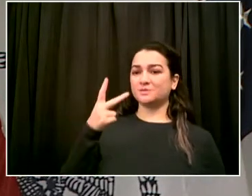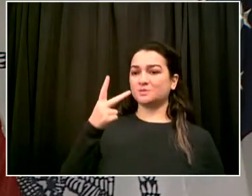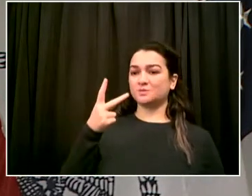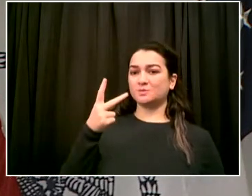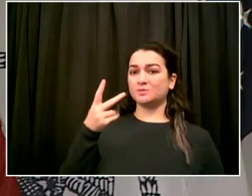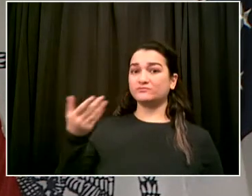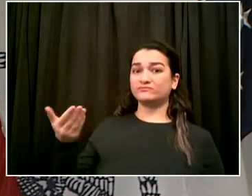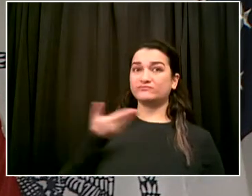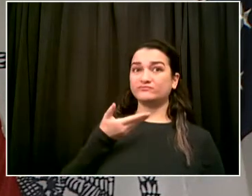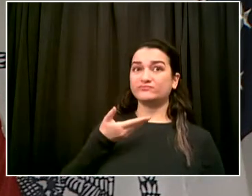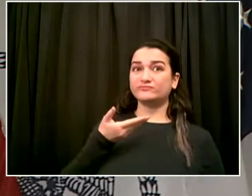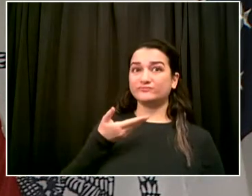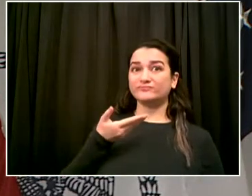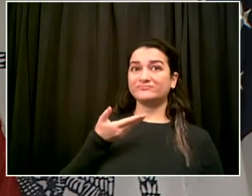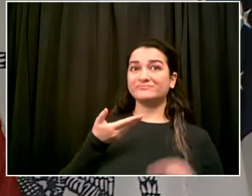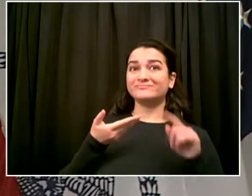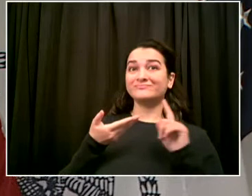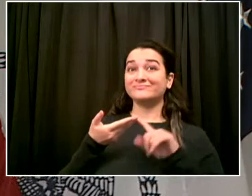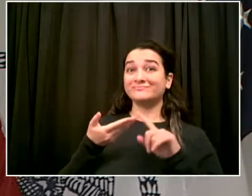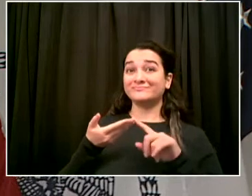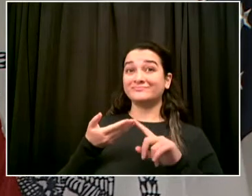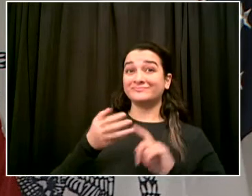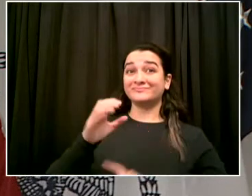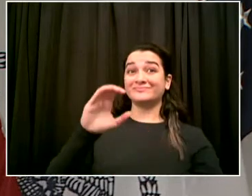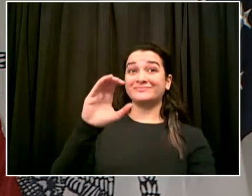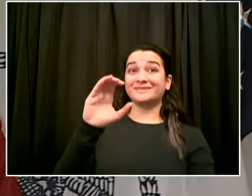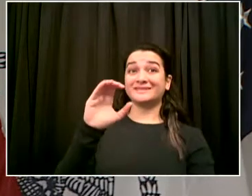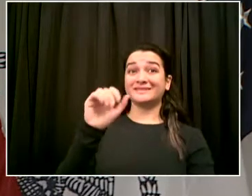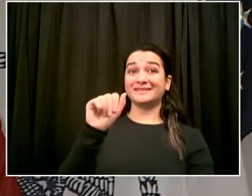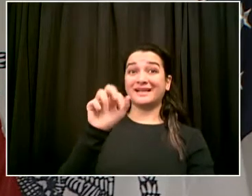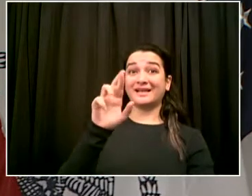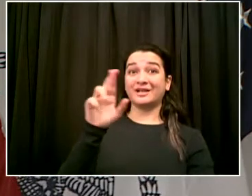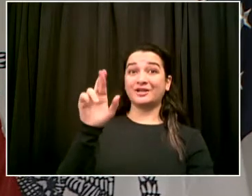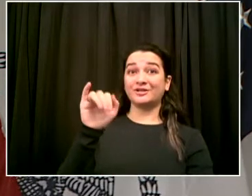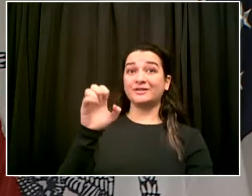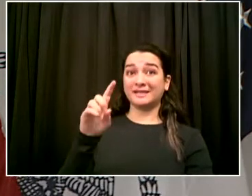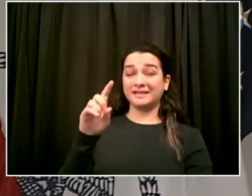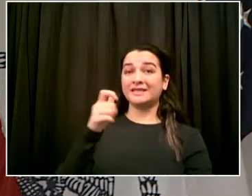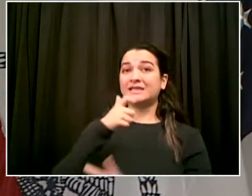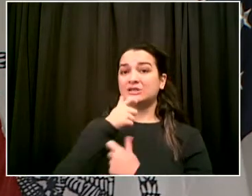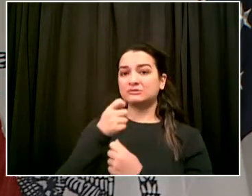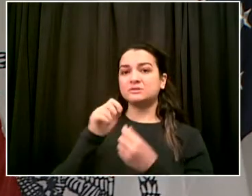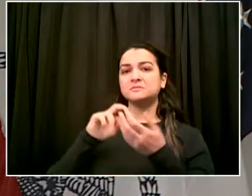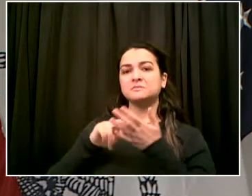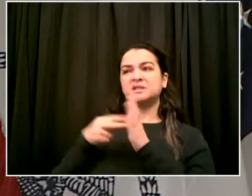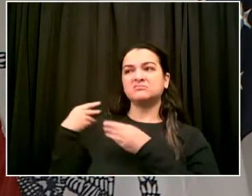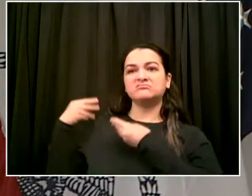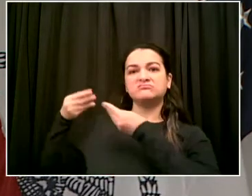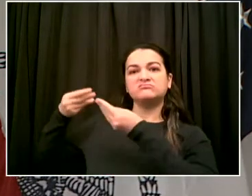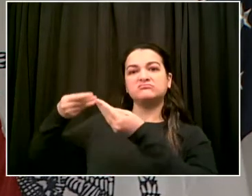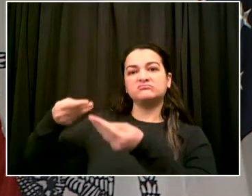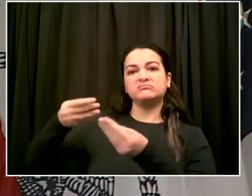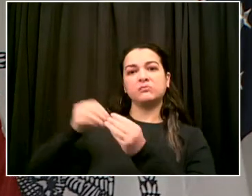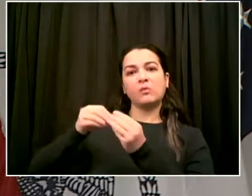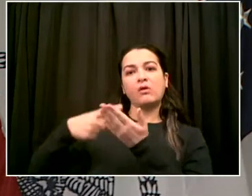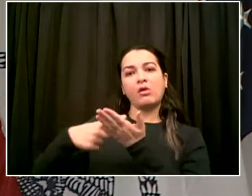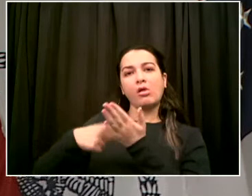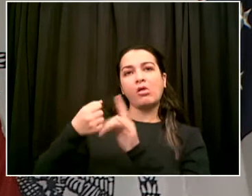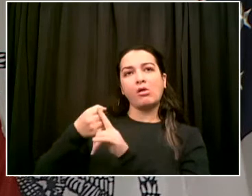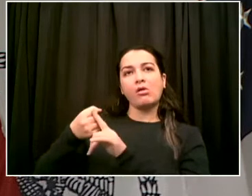IS GOTTEN A A LOTOT OF ATTENTION, THREE OR FOUR YEARS AGO I TALKED ABOUT THIS A LOT. THIS IS